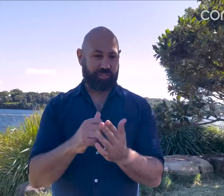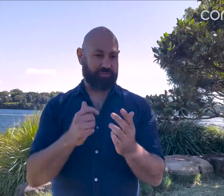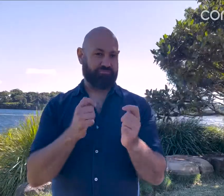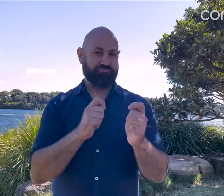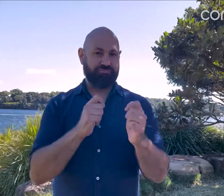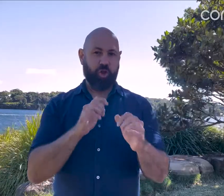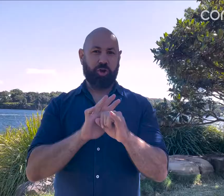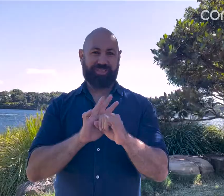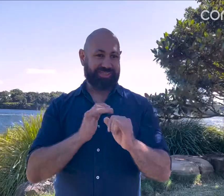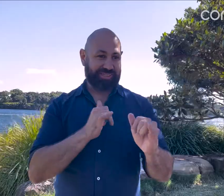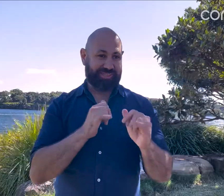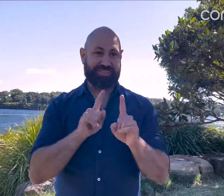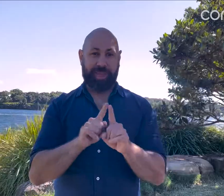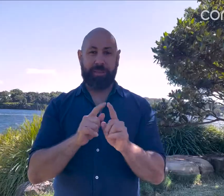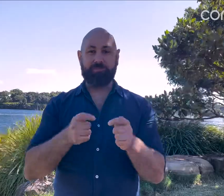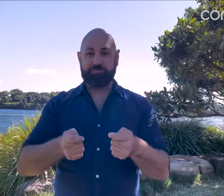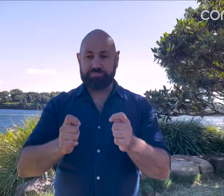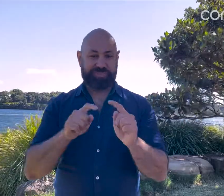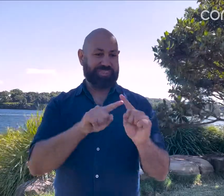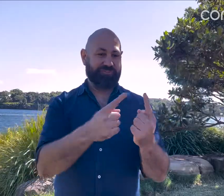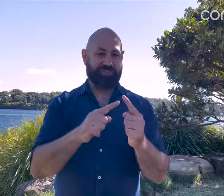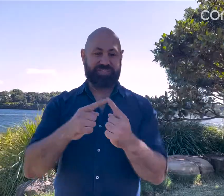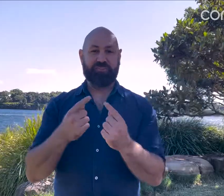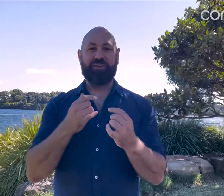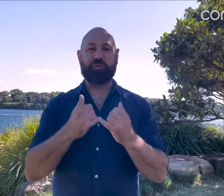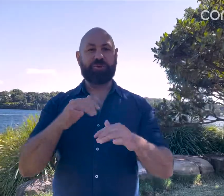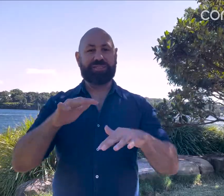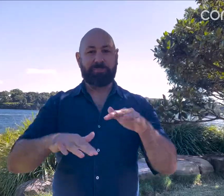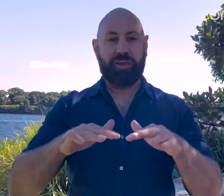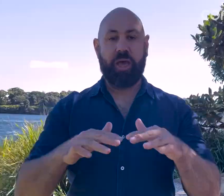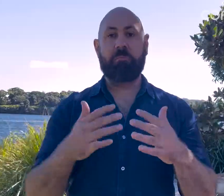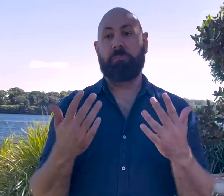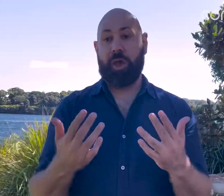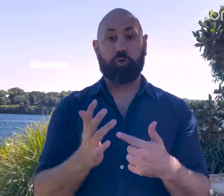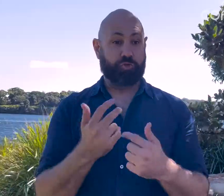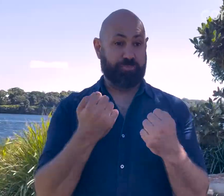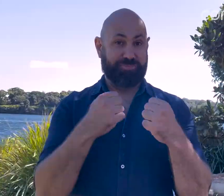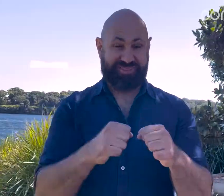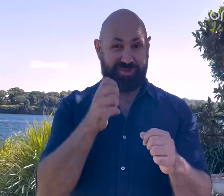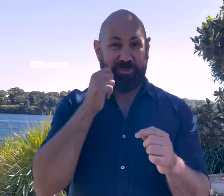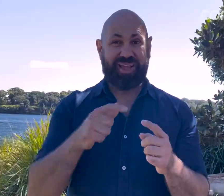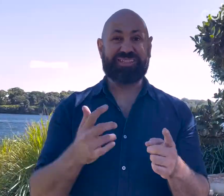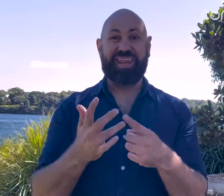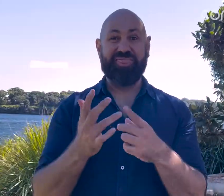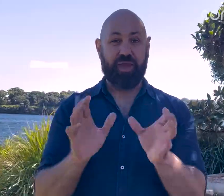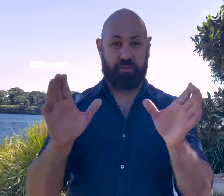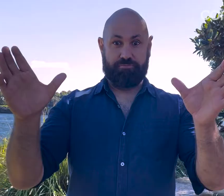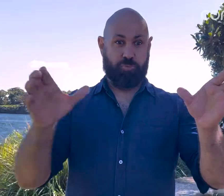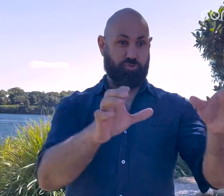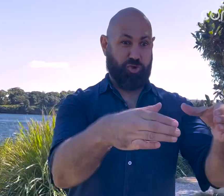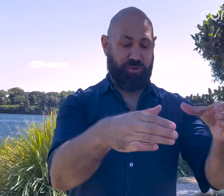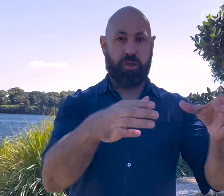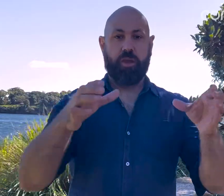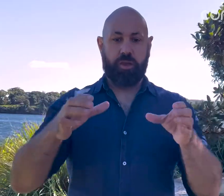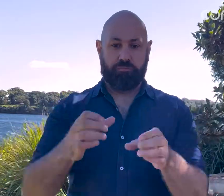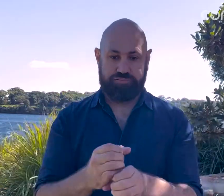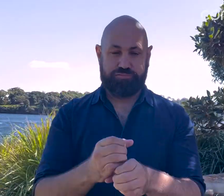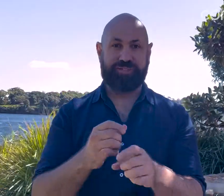As we are a minority group within another minority group,